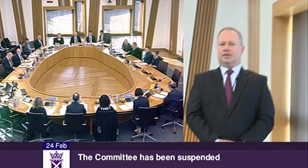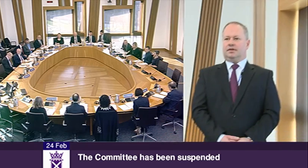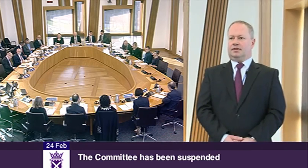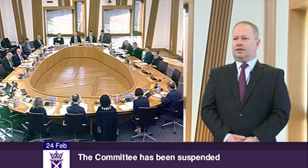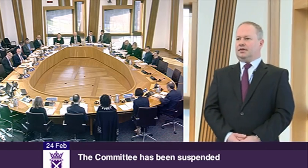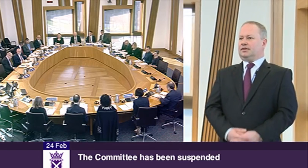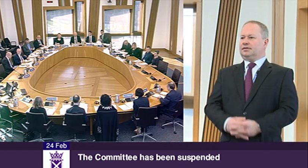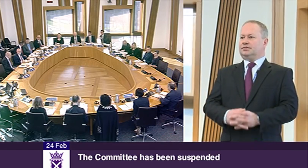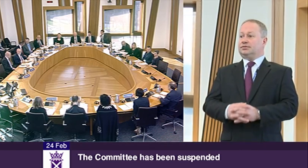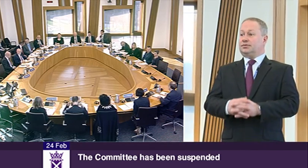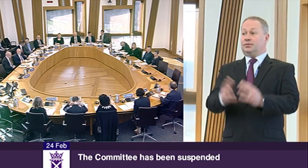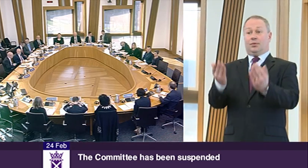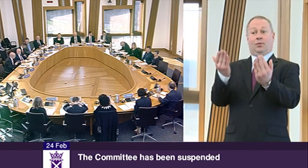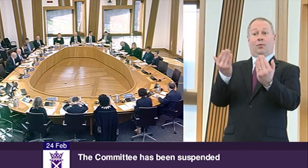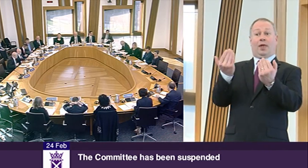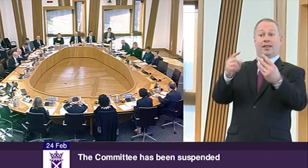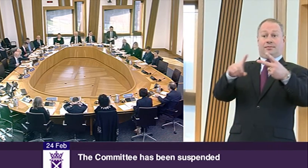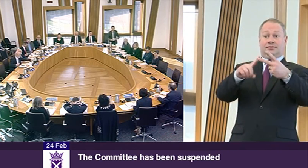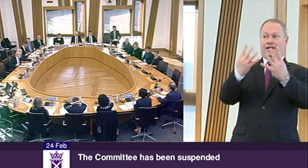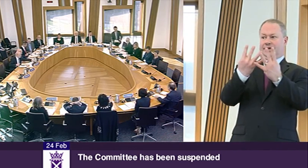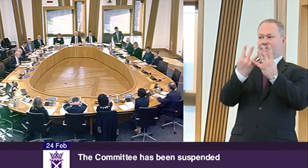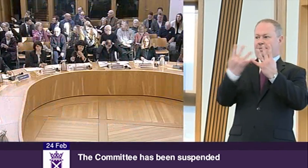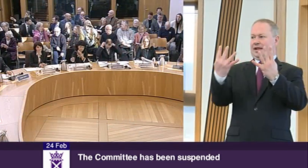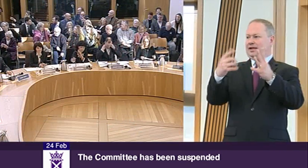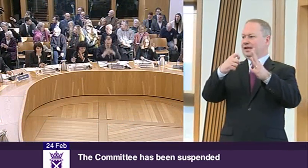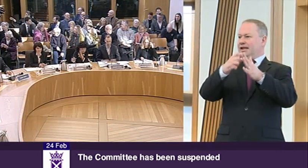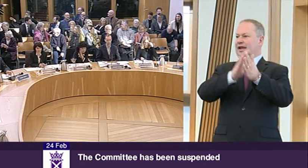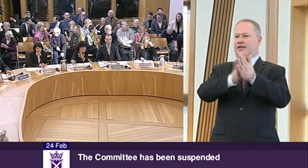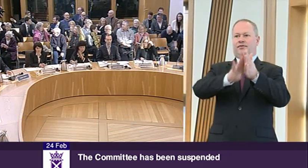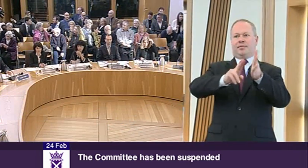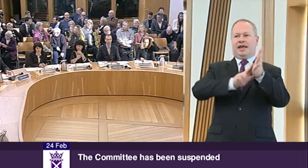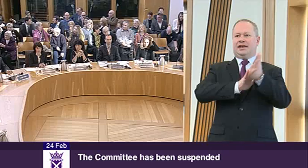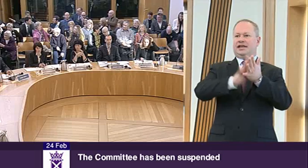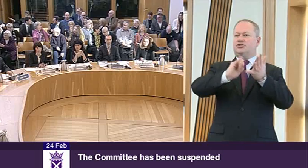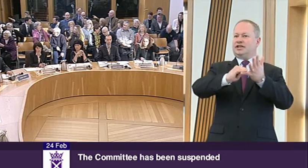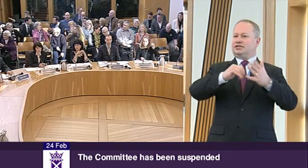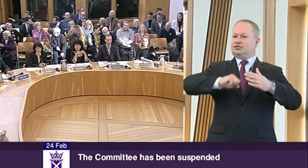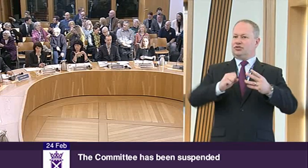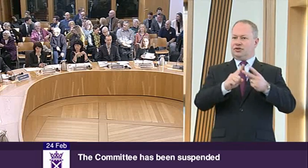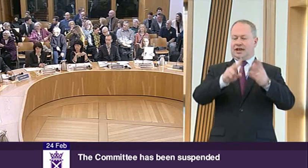The Convener: I welcome our second panel. Katy Hetherington is from NHS Health Scotland,